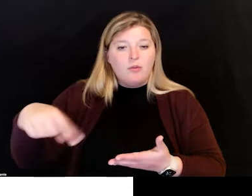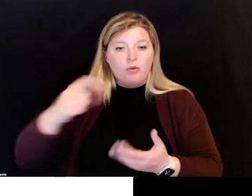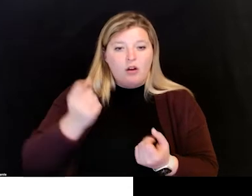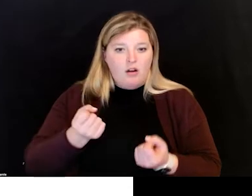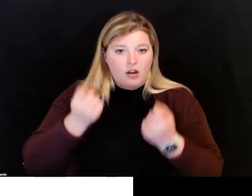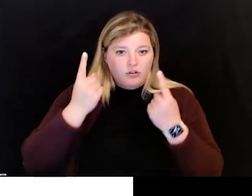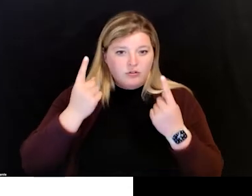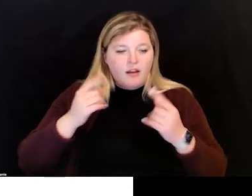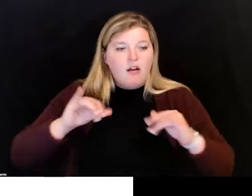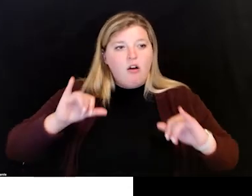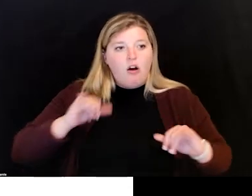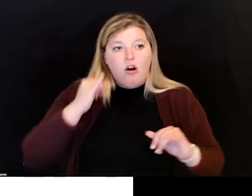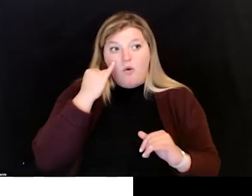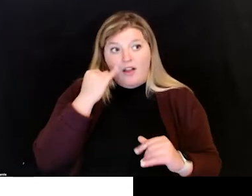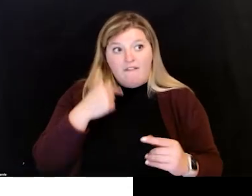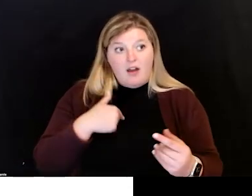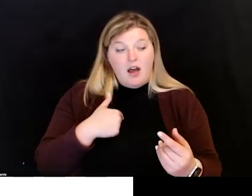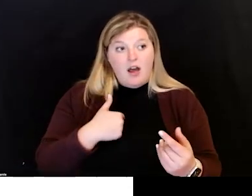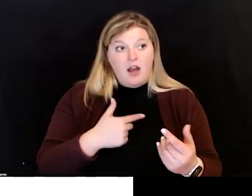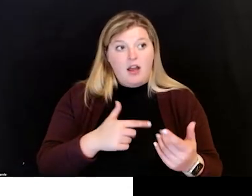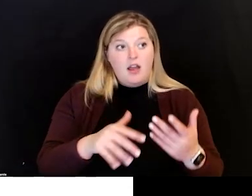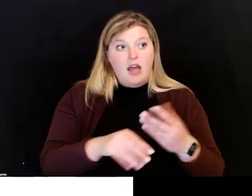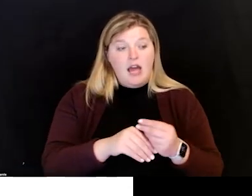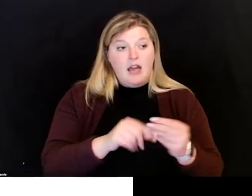a person with colorblindness may perceive your design.